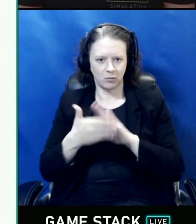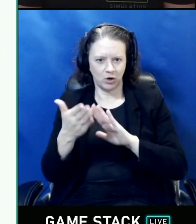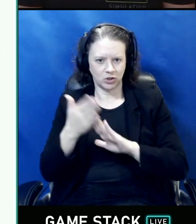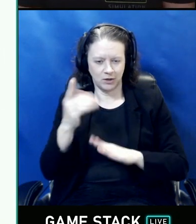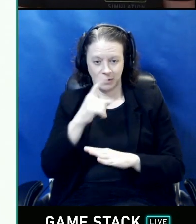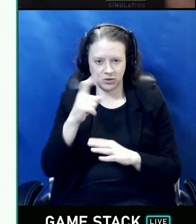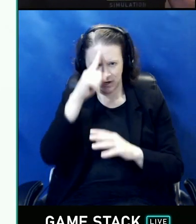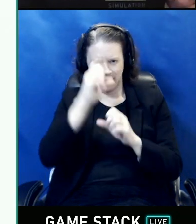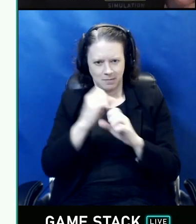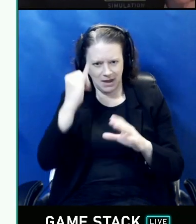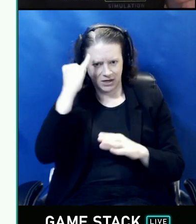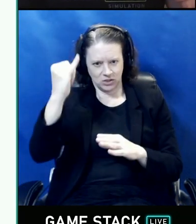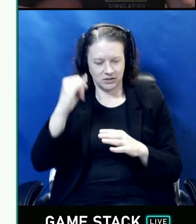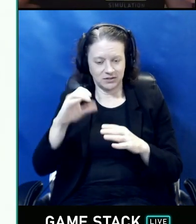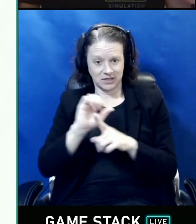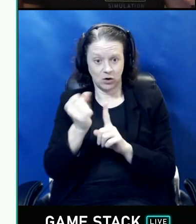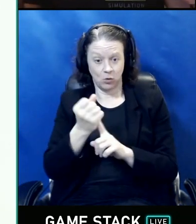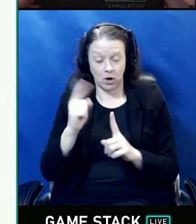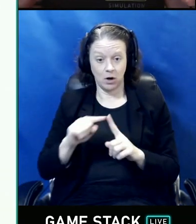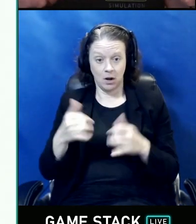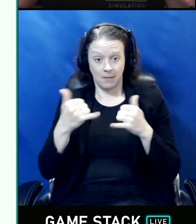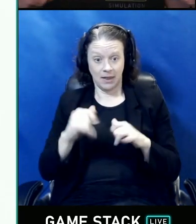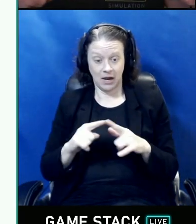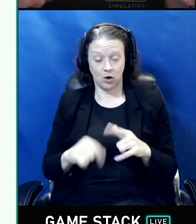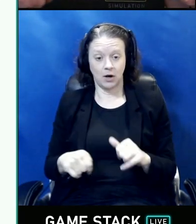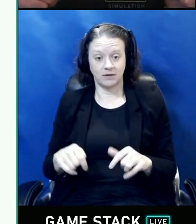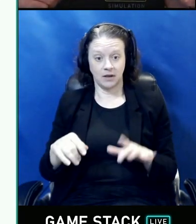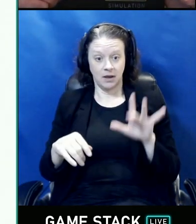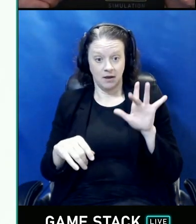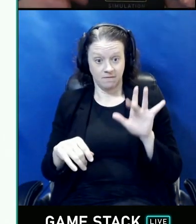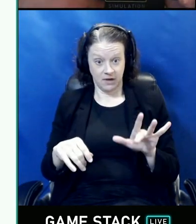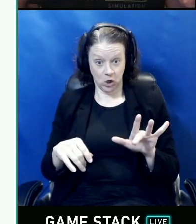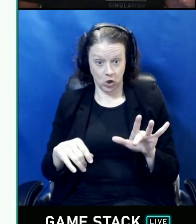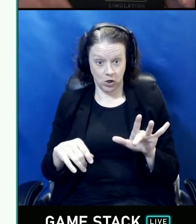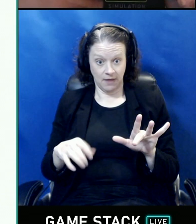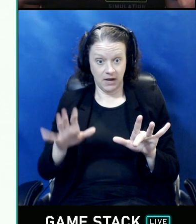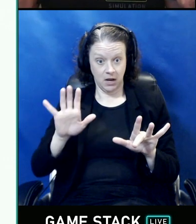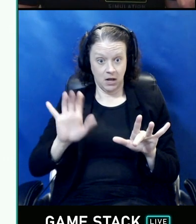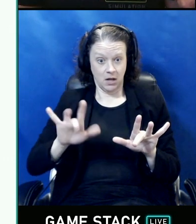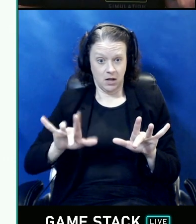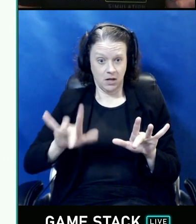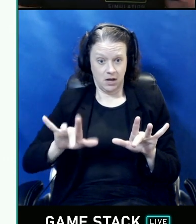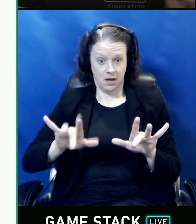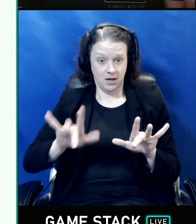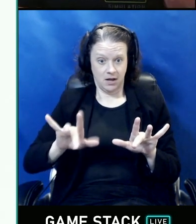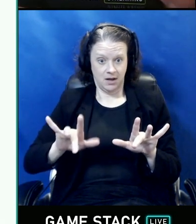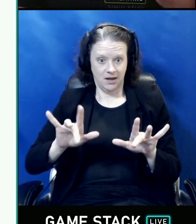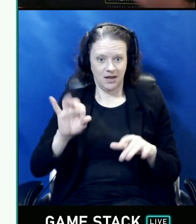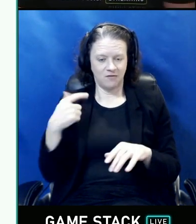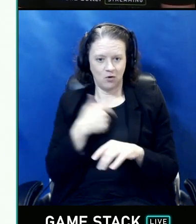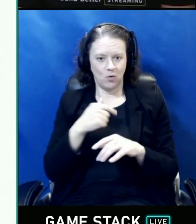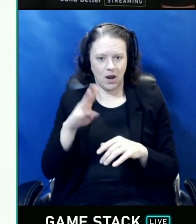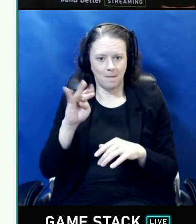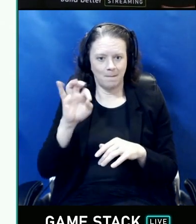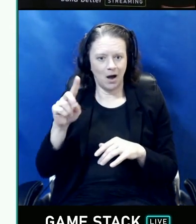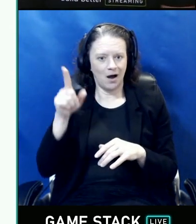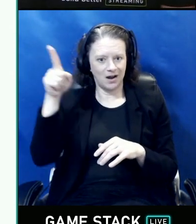their finger on the device and is repeatedly tapping with another finger. If we mod the Xbox operation, we might reuse the first finger instead,